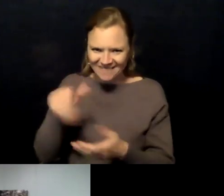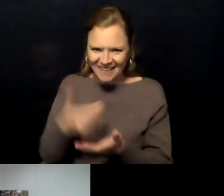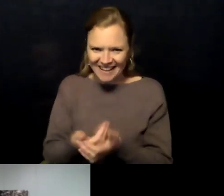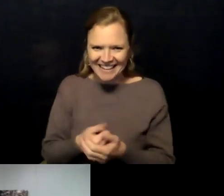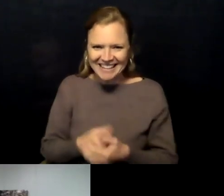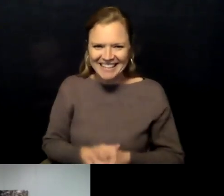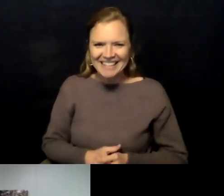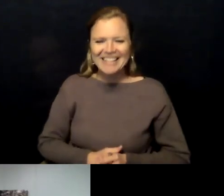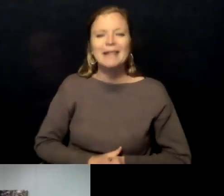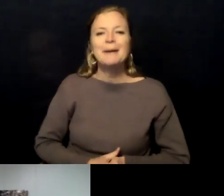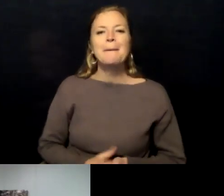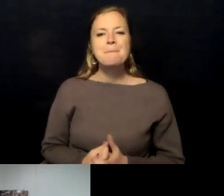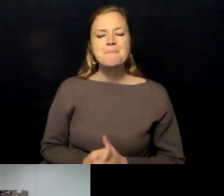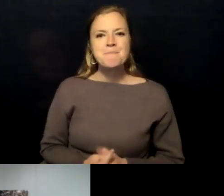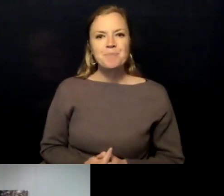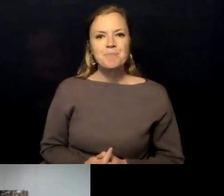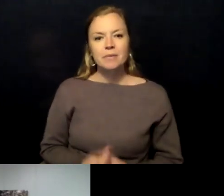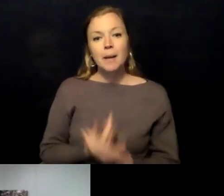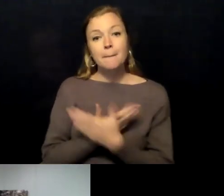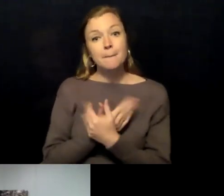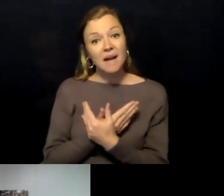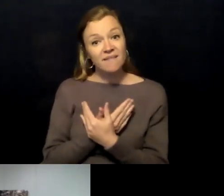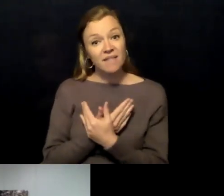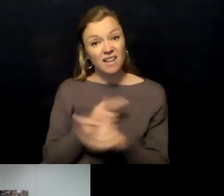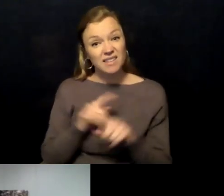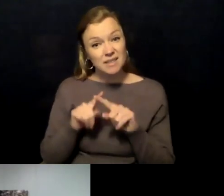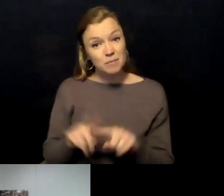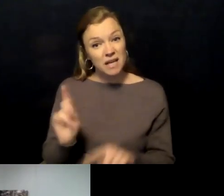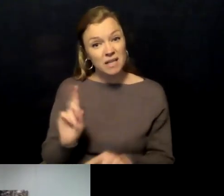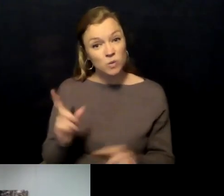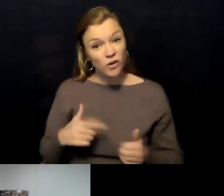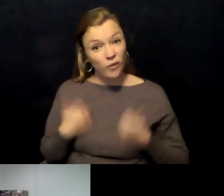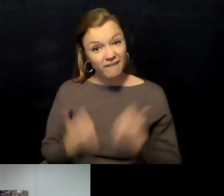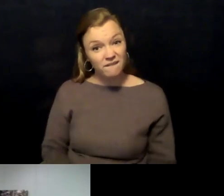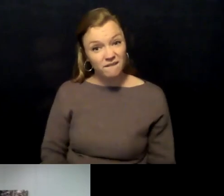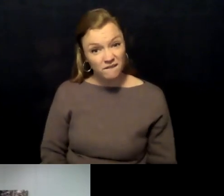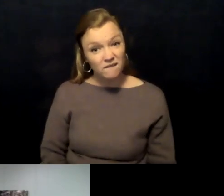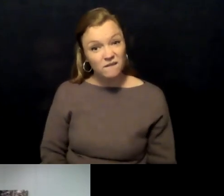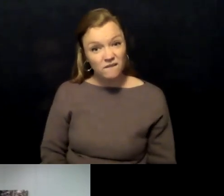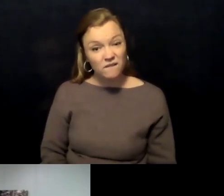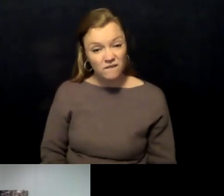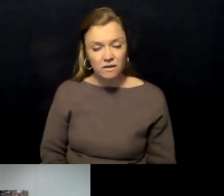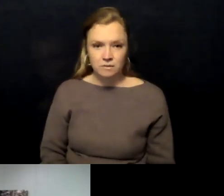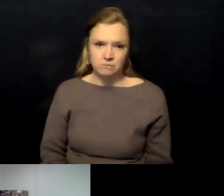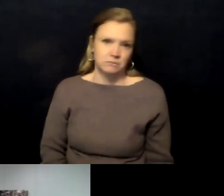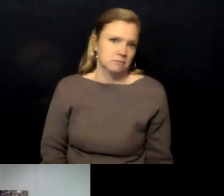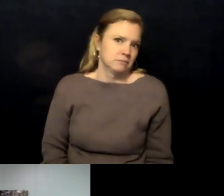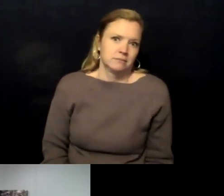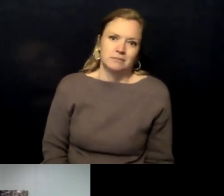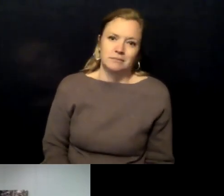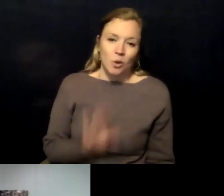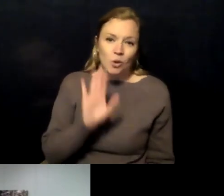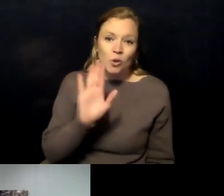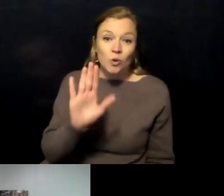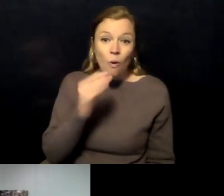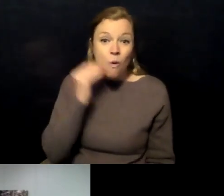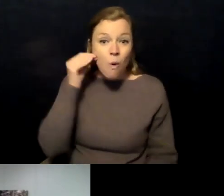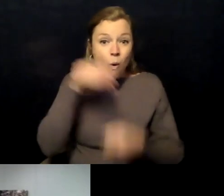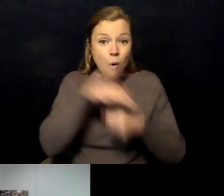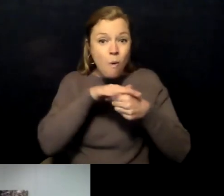You know it depends largely on where you live, because different butterflies live in different